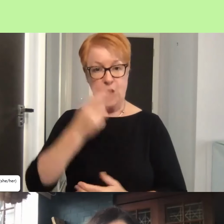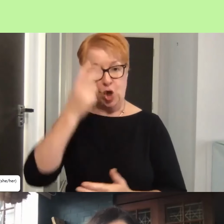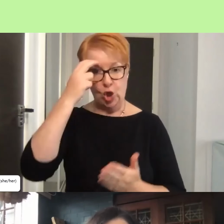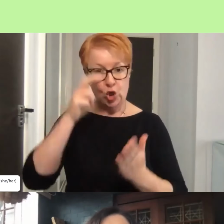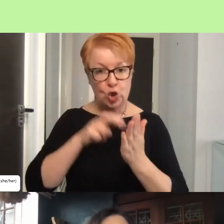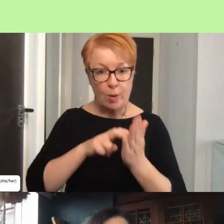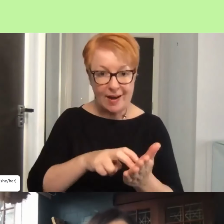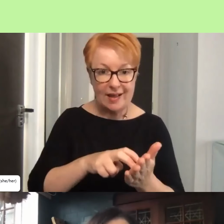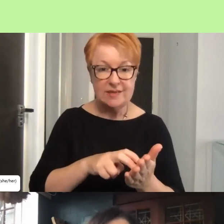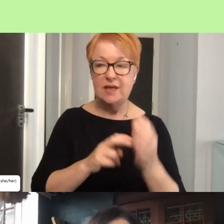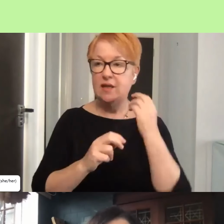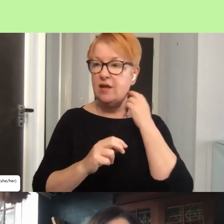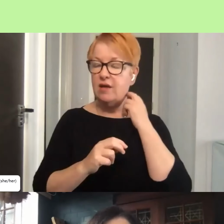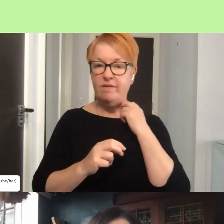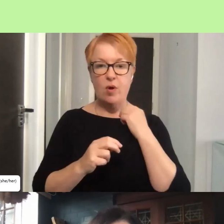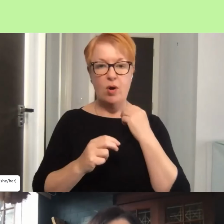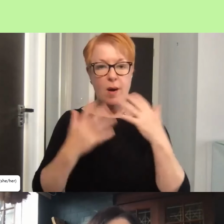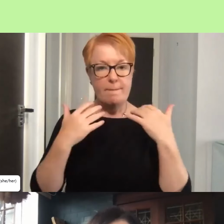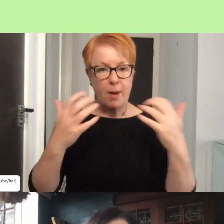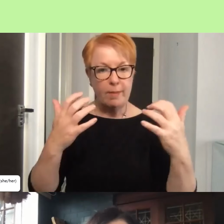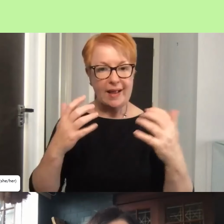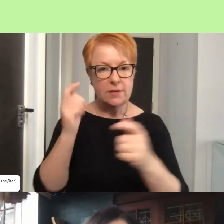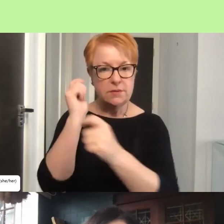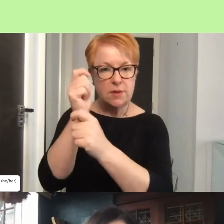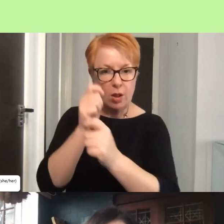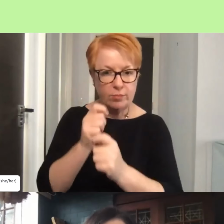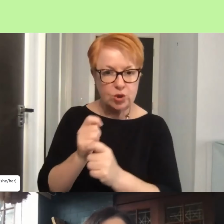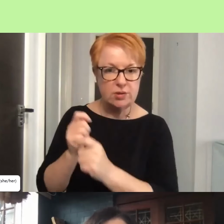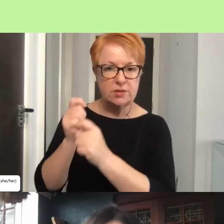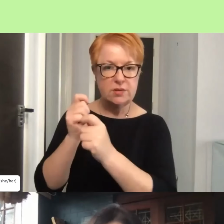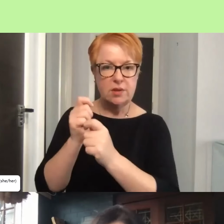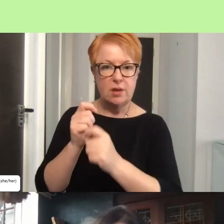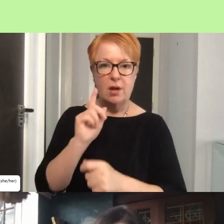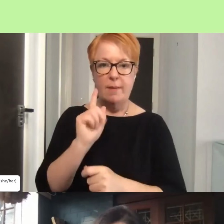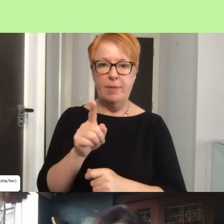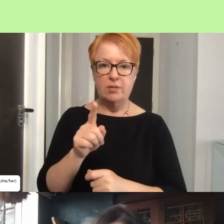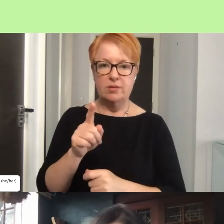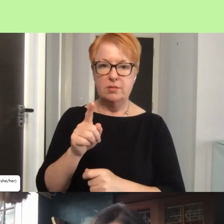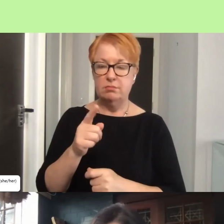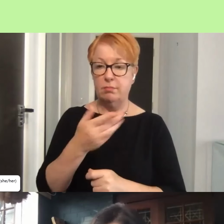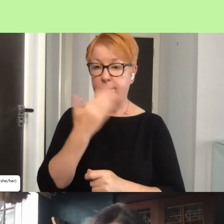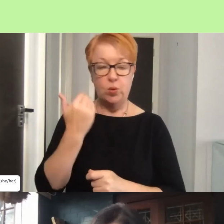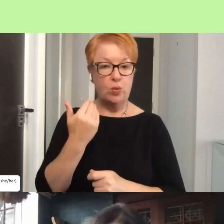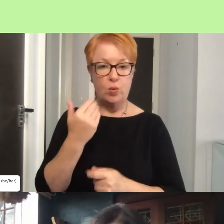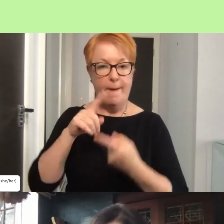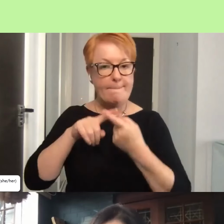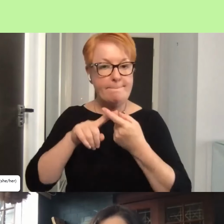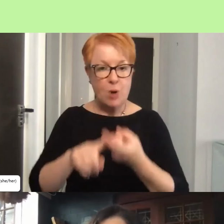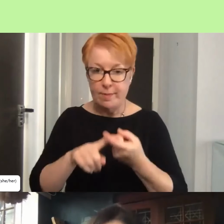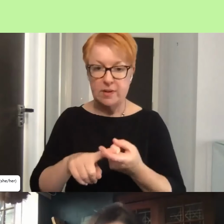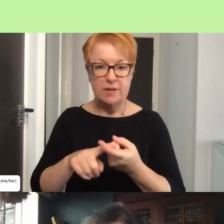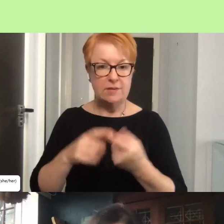But so far, I don't have in full public space permanent sculpture or sculpture, or project realised yet.